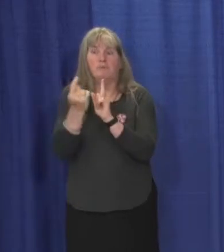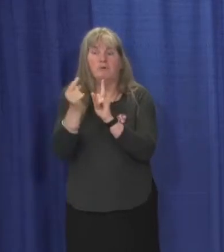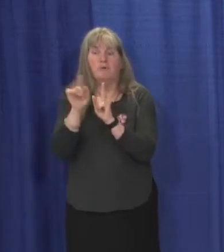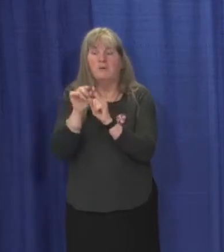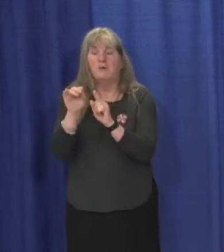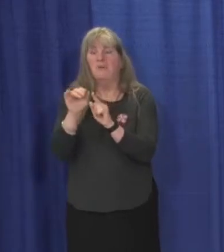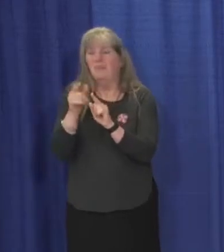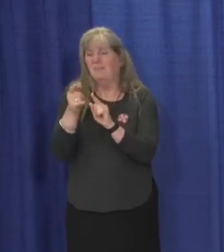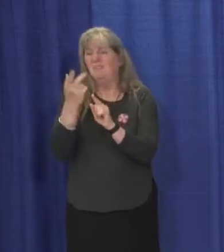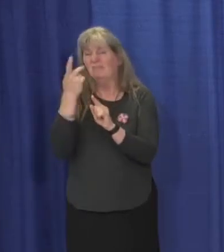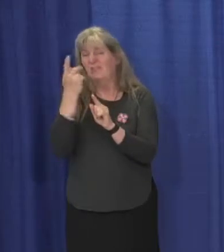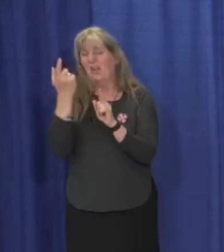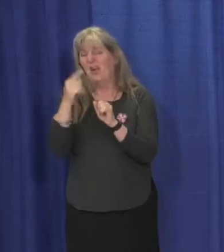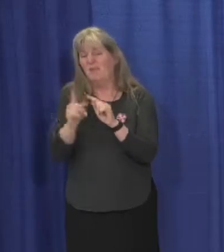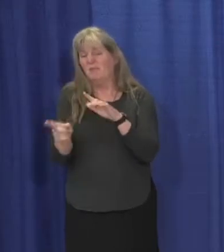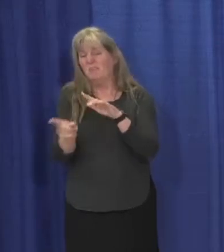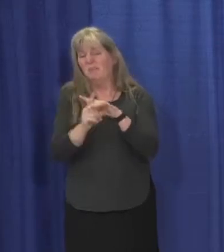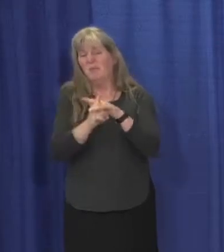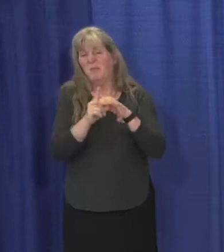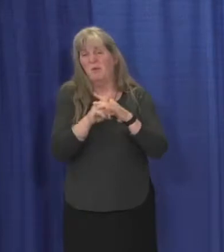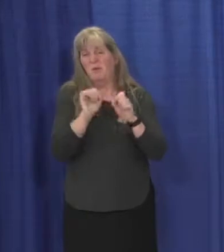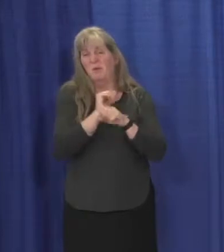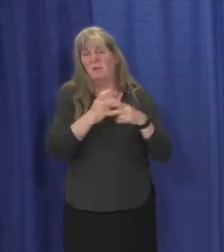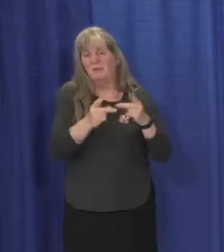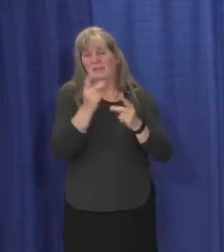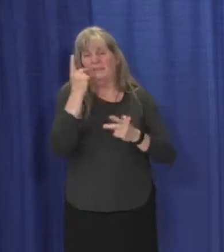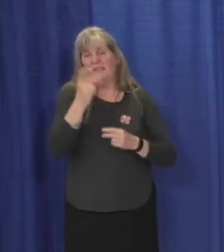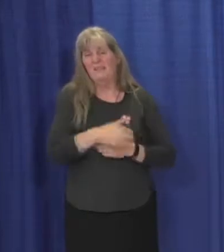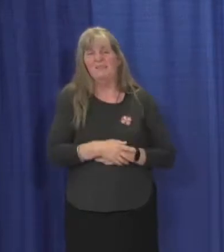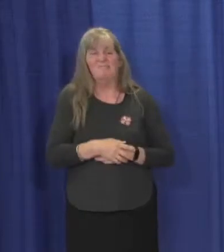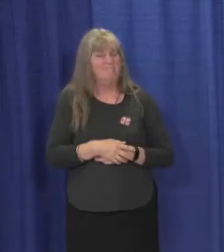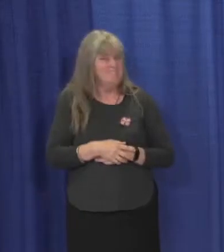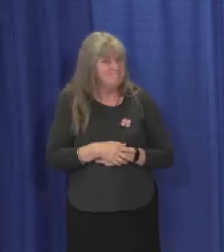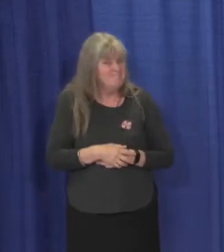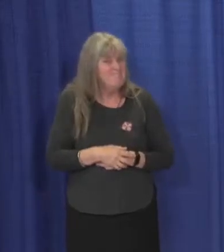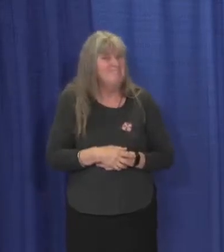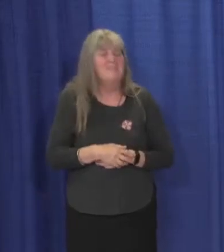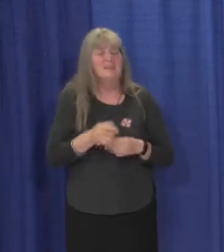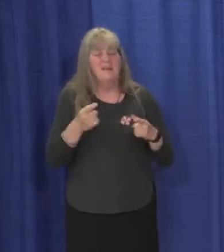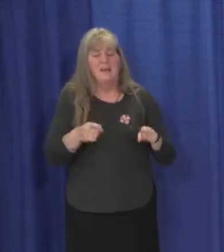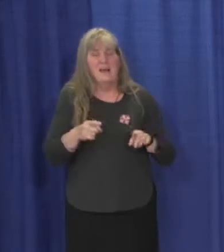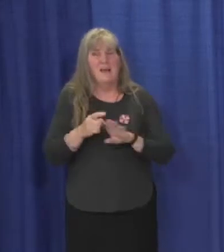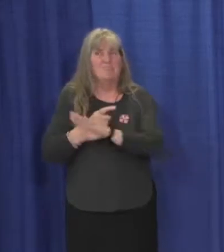people who have gone to work while sick. Please remember this has caught